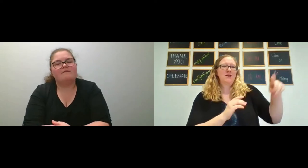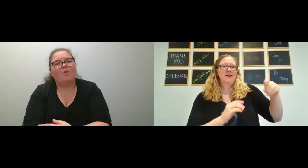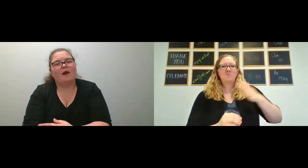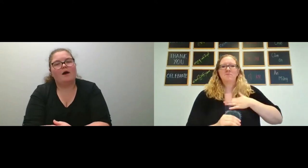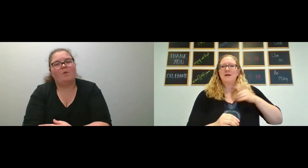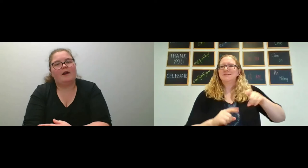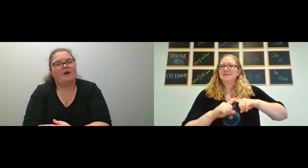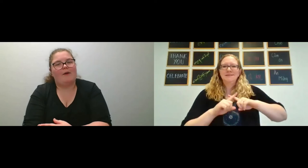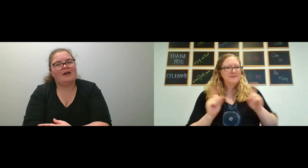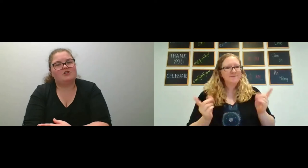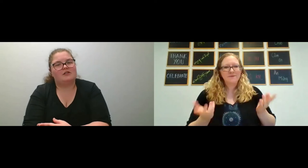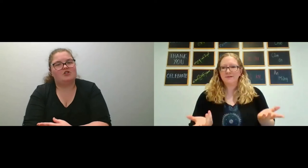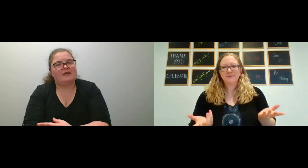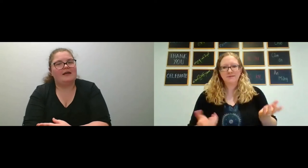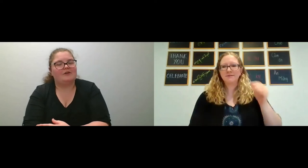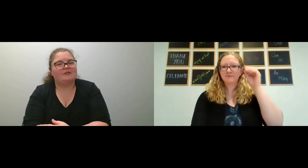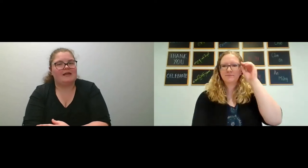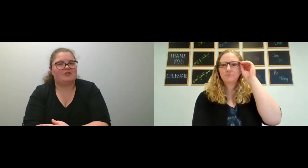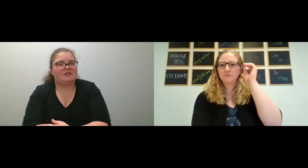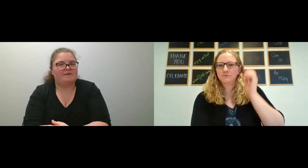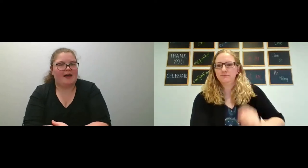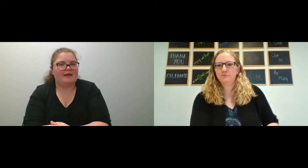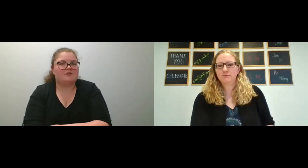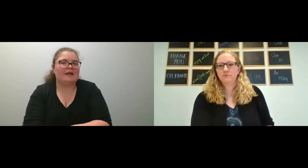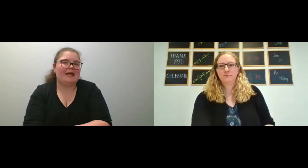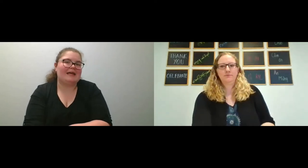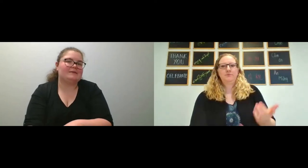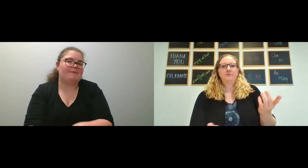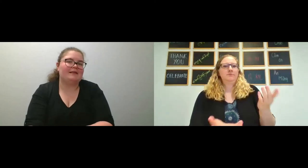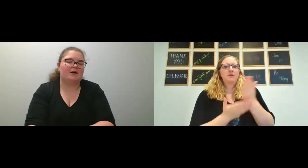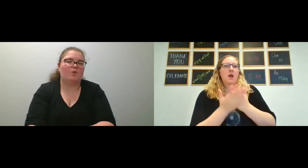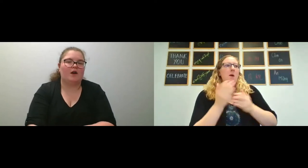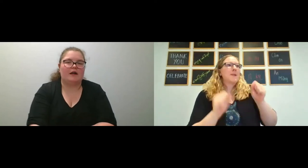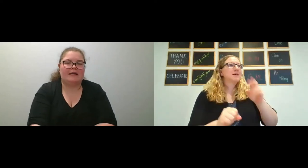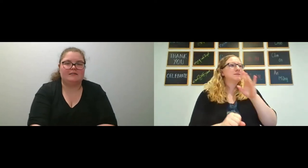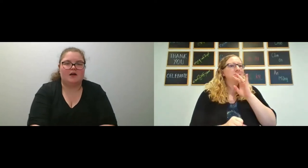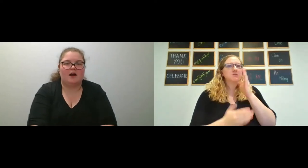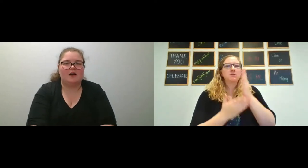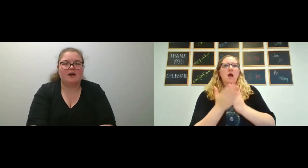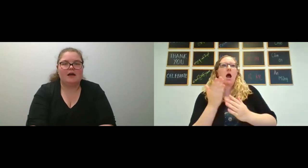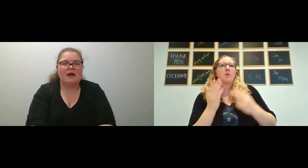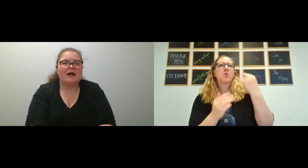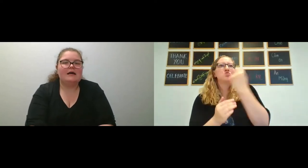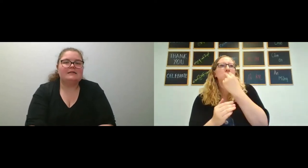For one-on-one interaction, she can understand just fine. So again, it depends on what our needs are.